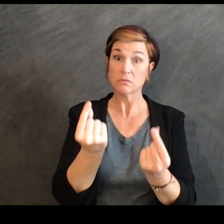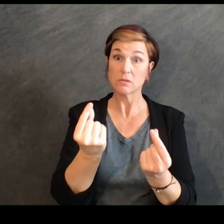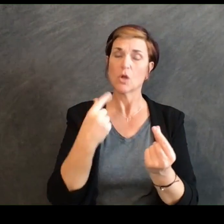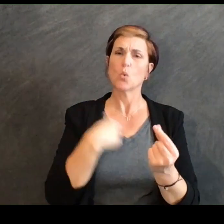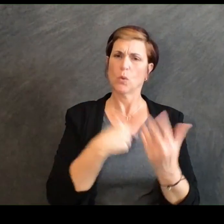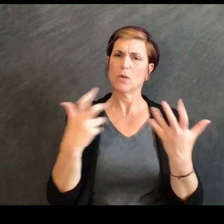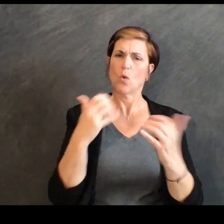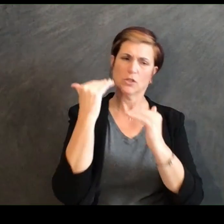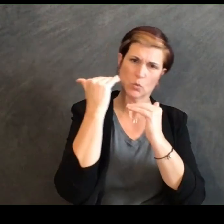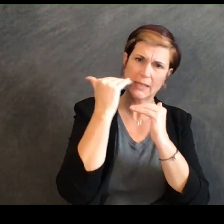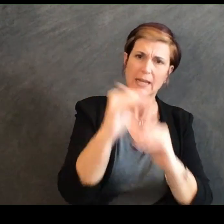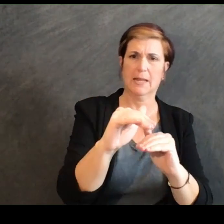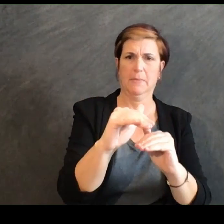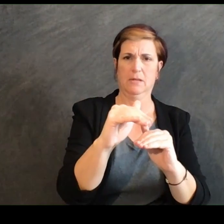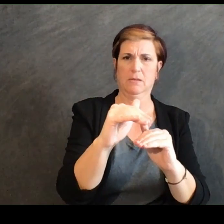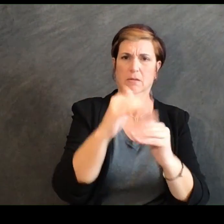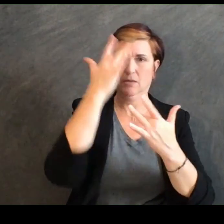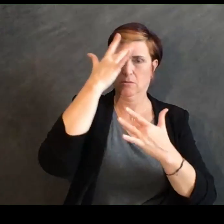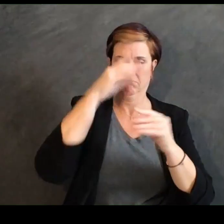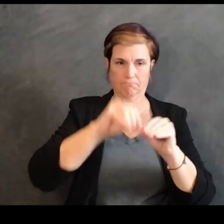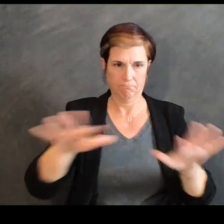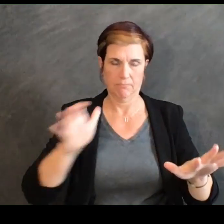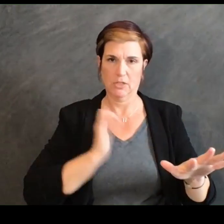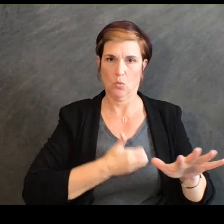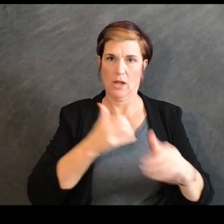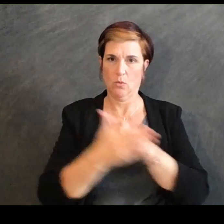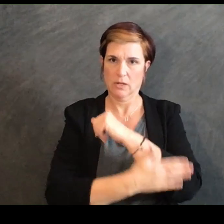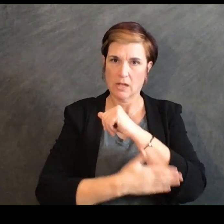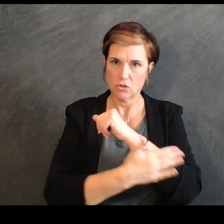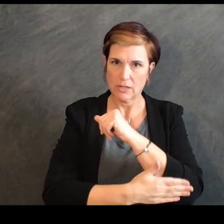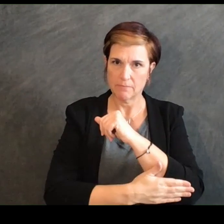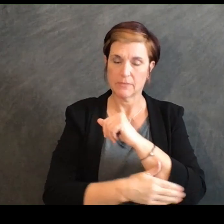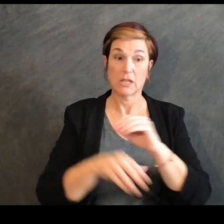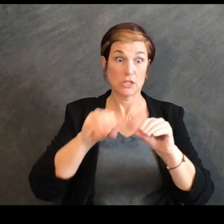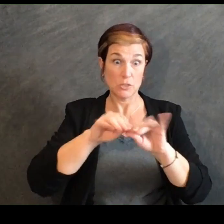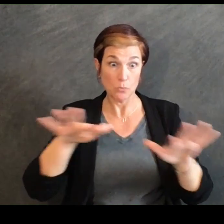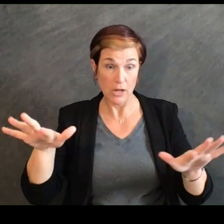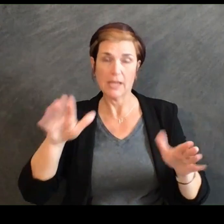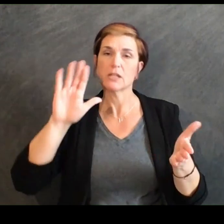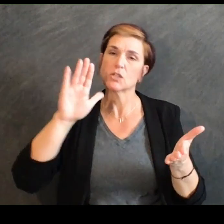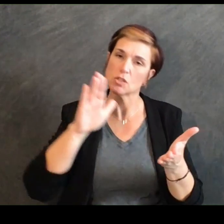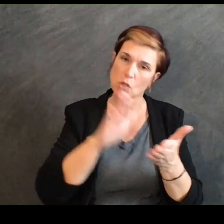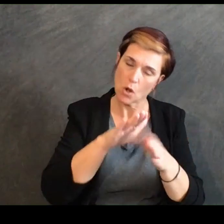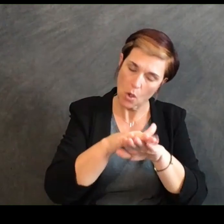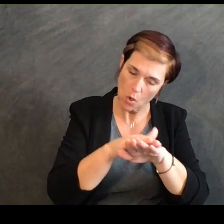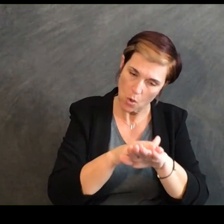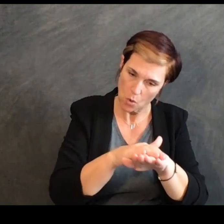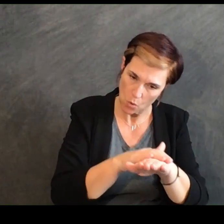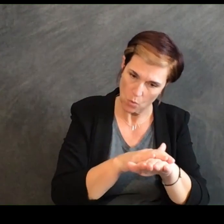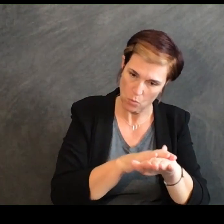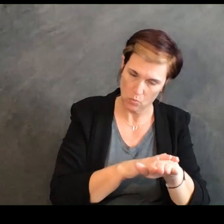country and slow the spread of the virus itself the choice we make the